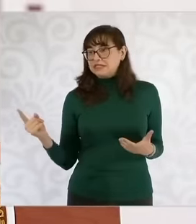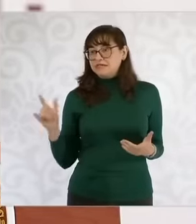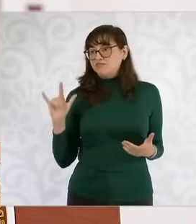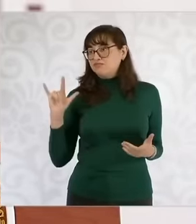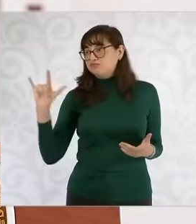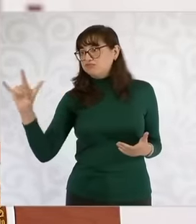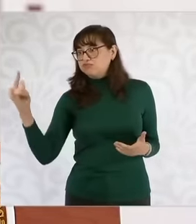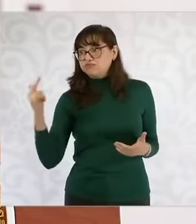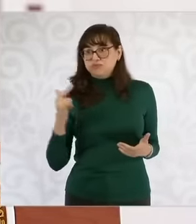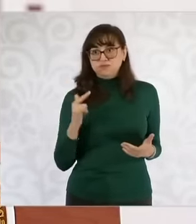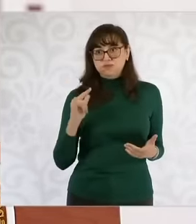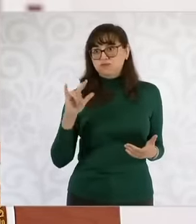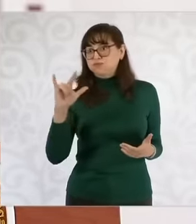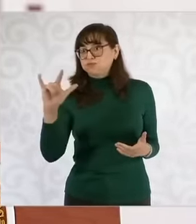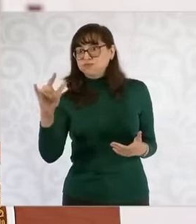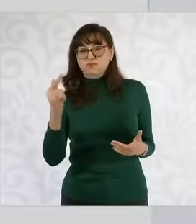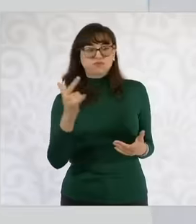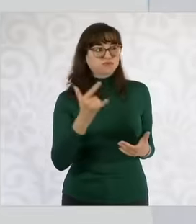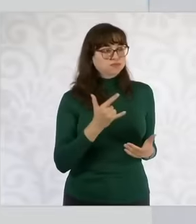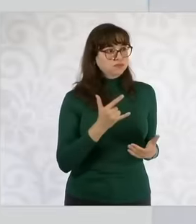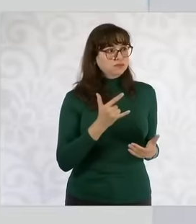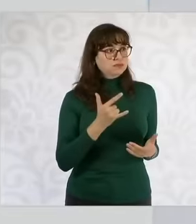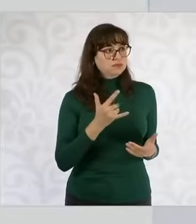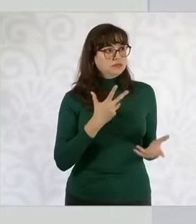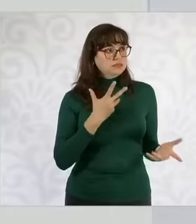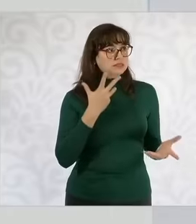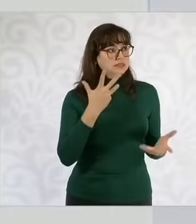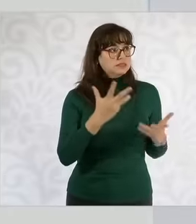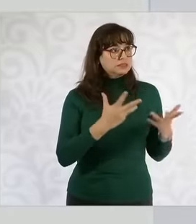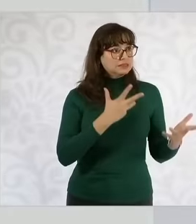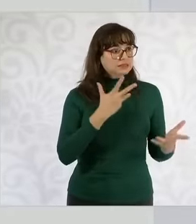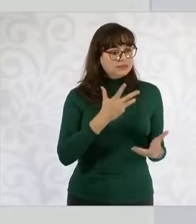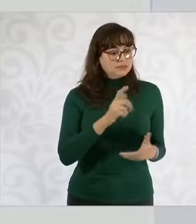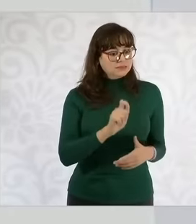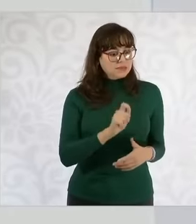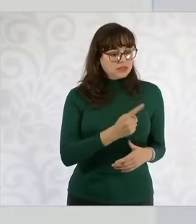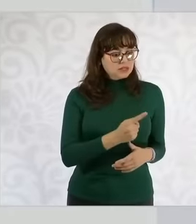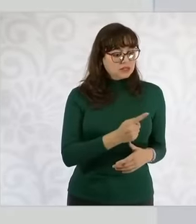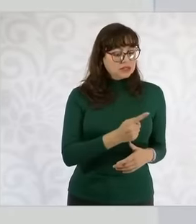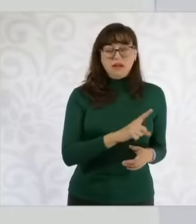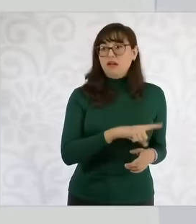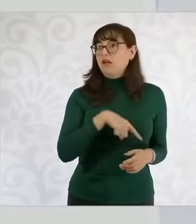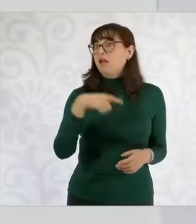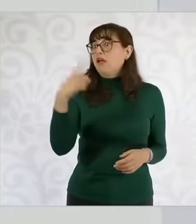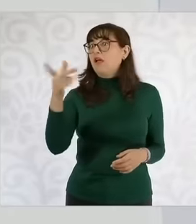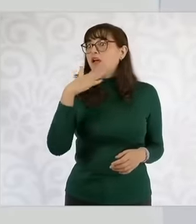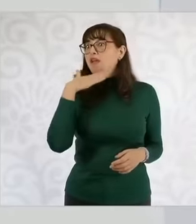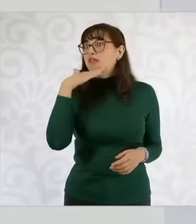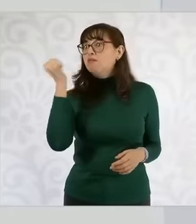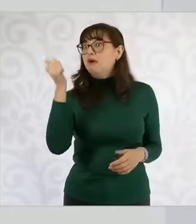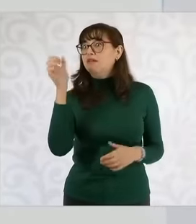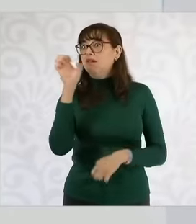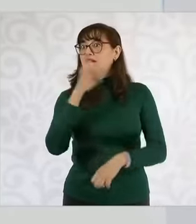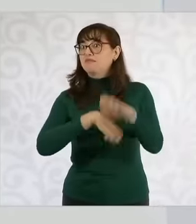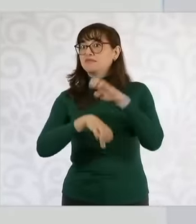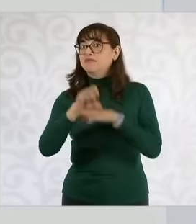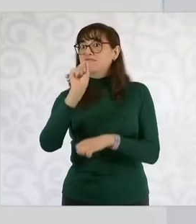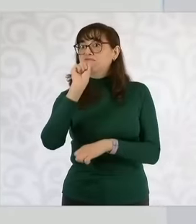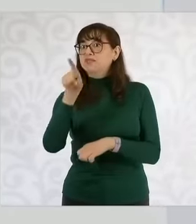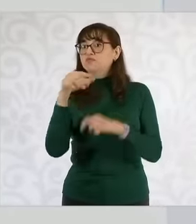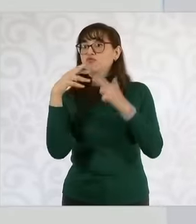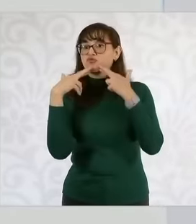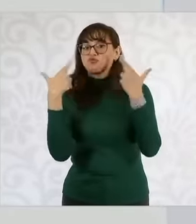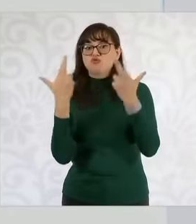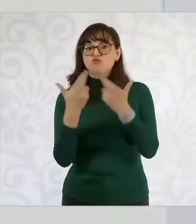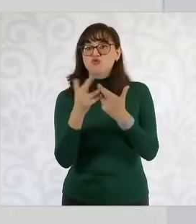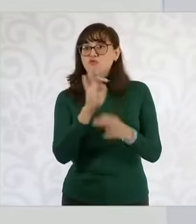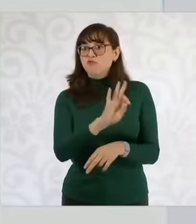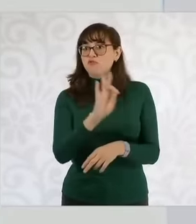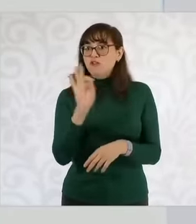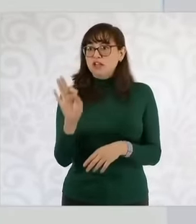a meeting with businessmen and the government of Germany if we can move that to the 20th in